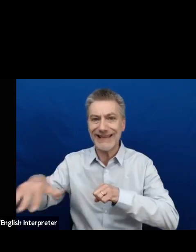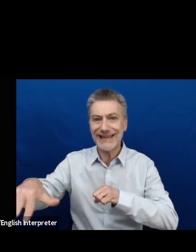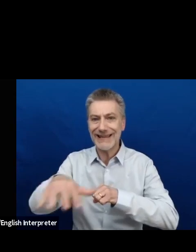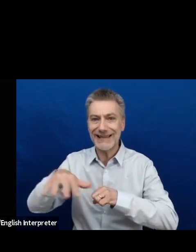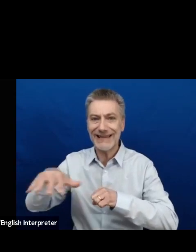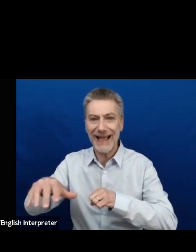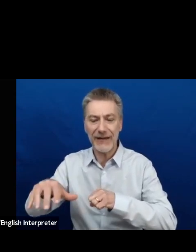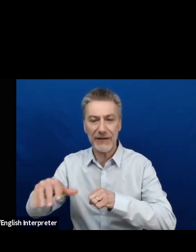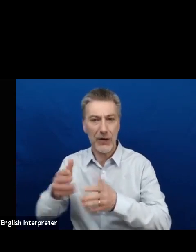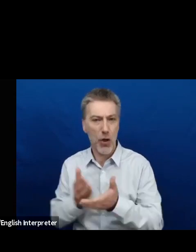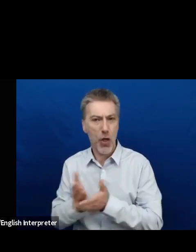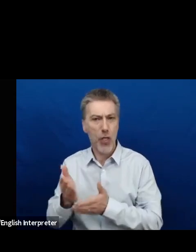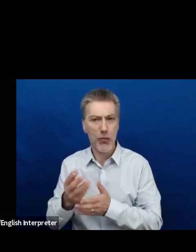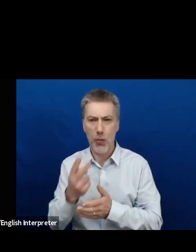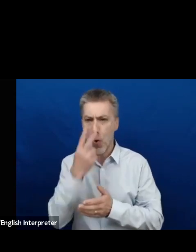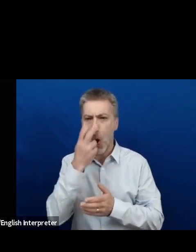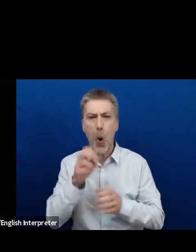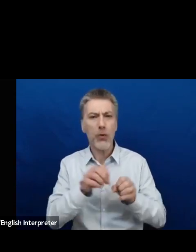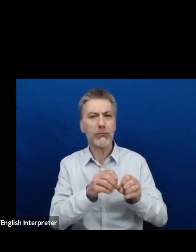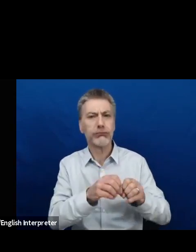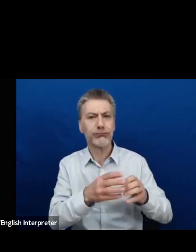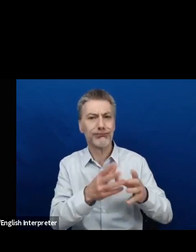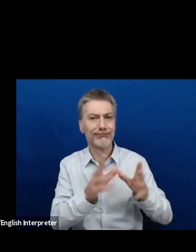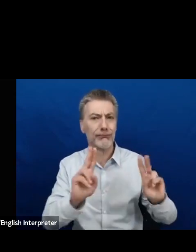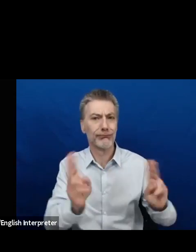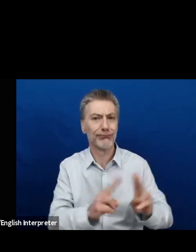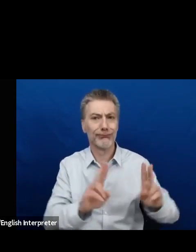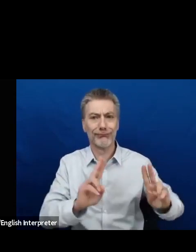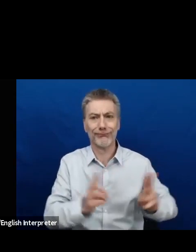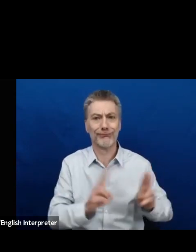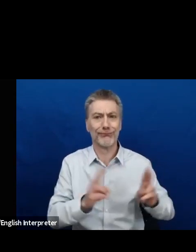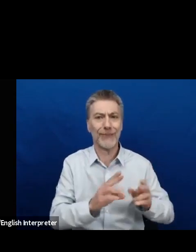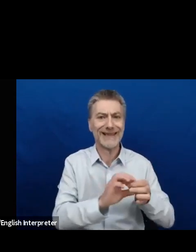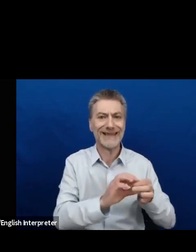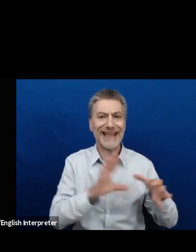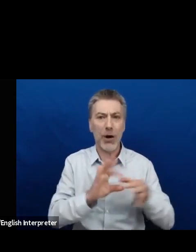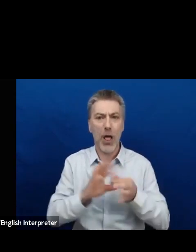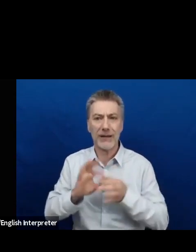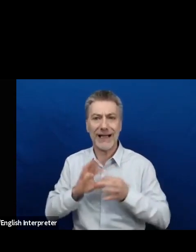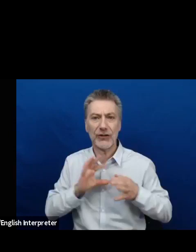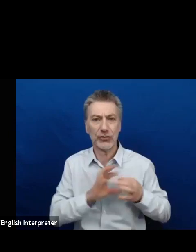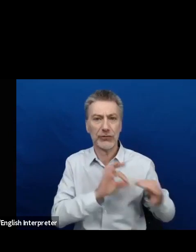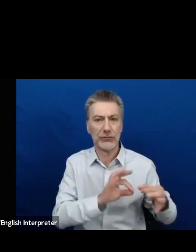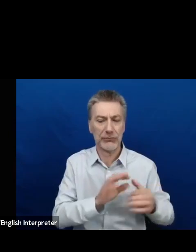territorial states as was the case with north and west countries. The